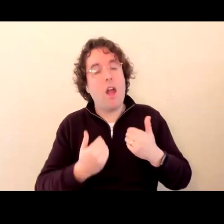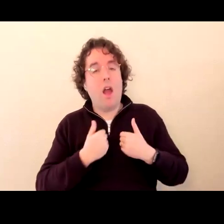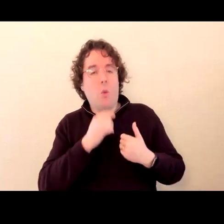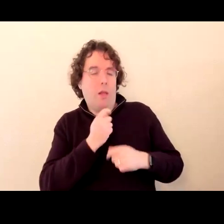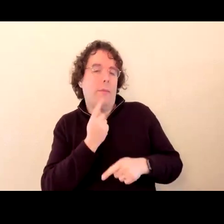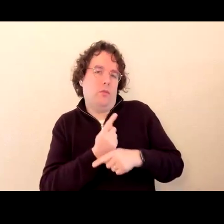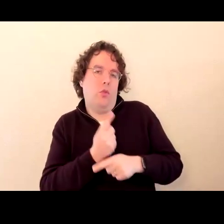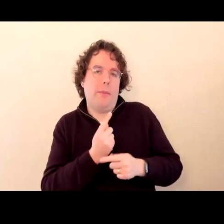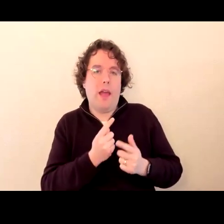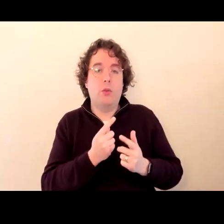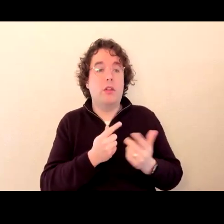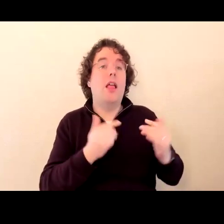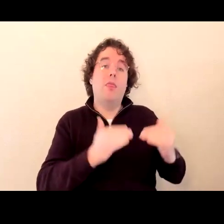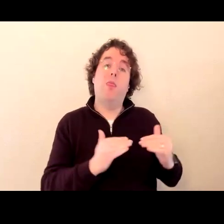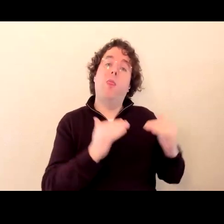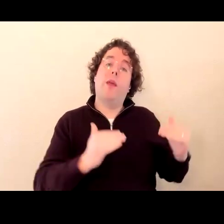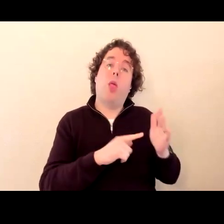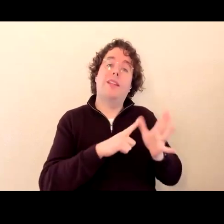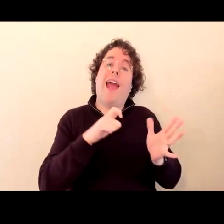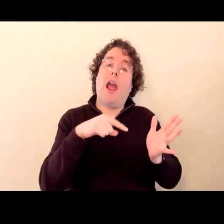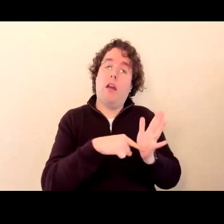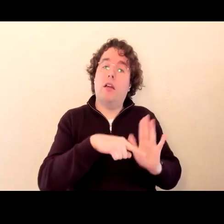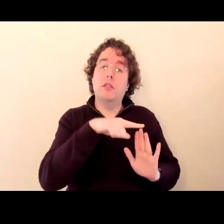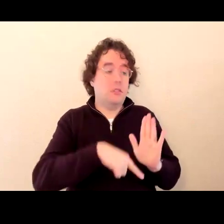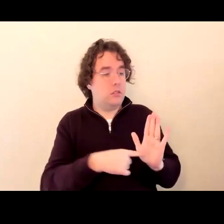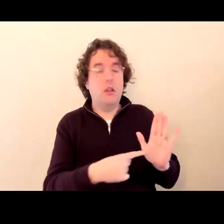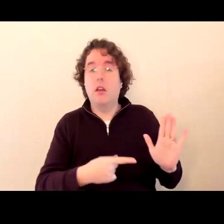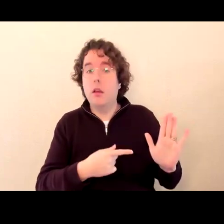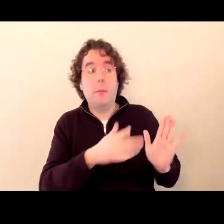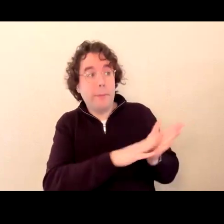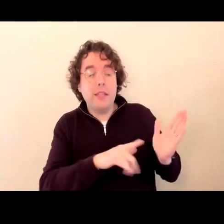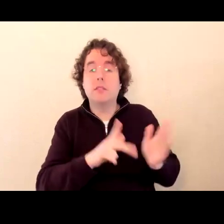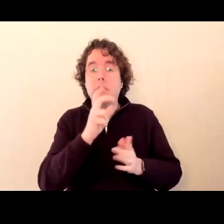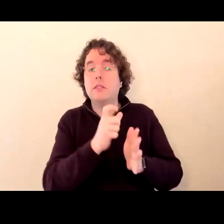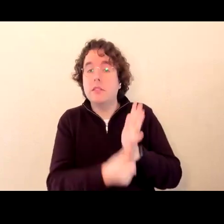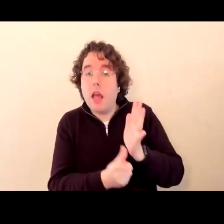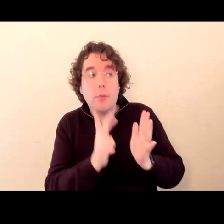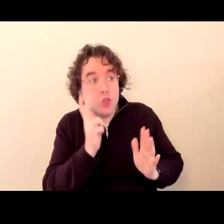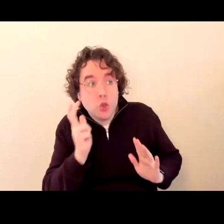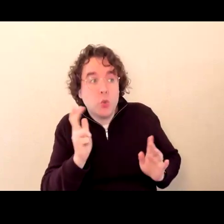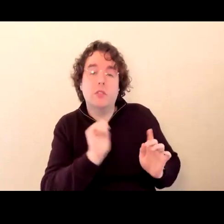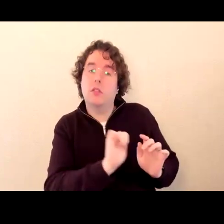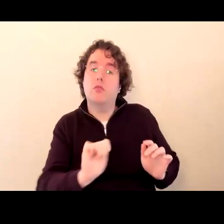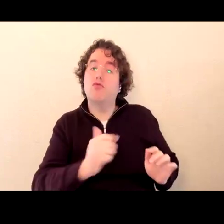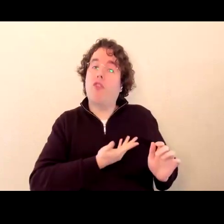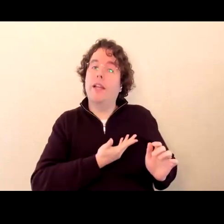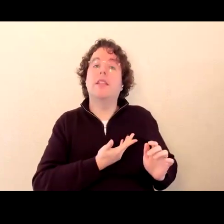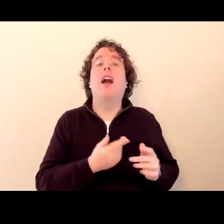under the Equality Act and giving some practical tips on how students may self-advocate for those rights or how they may